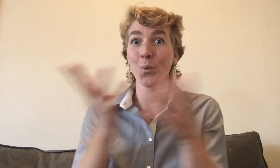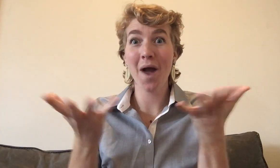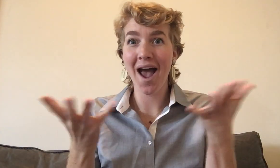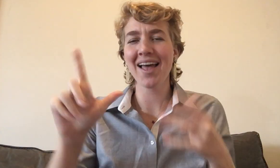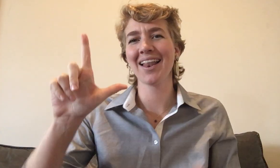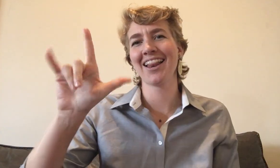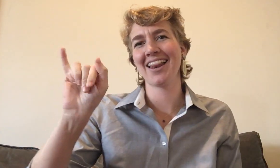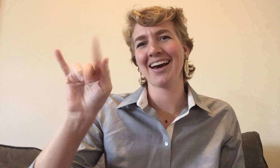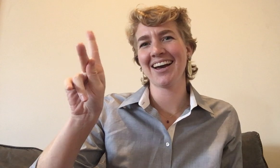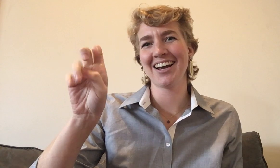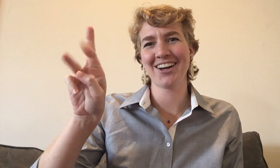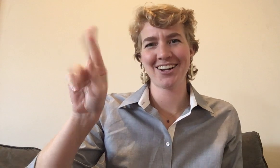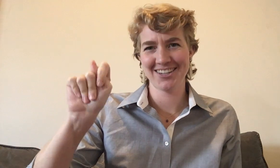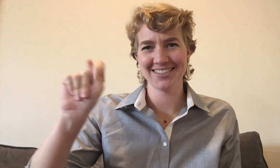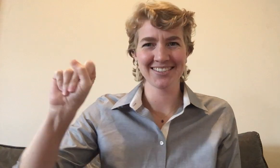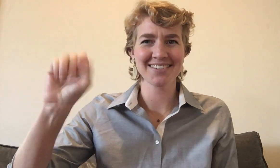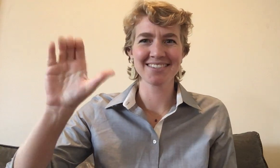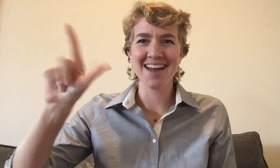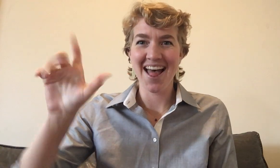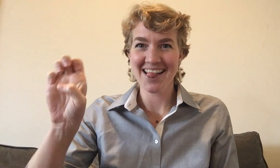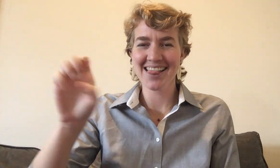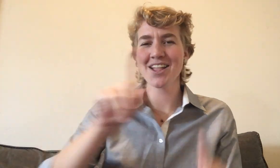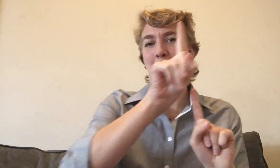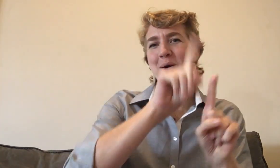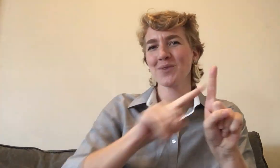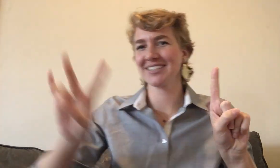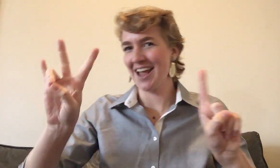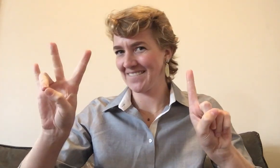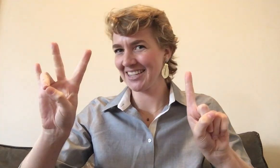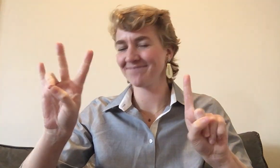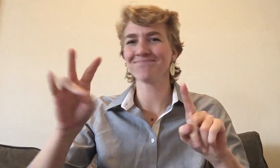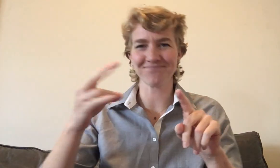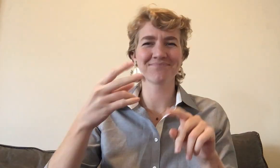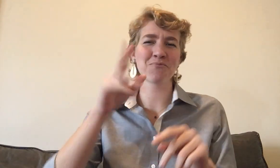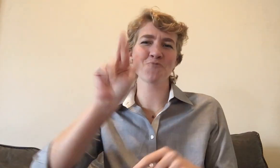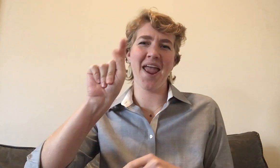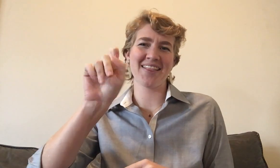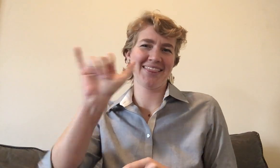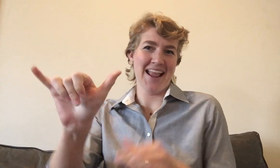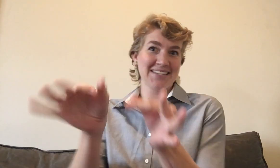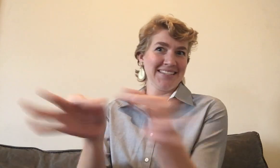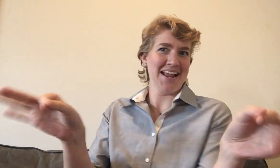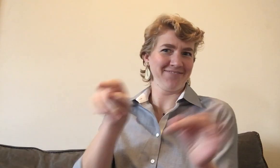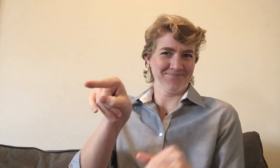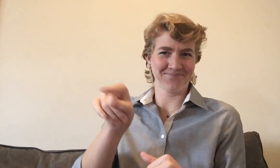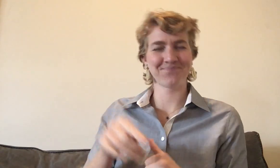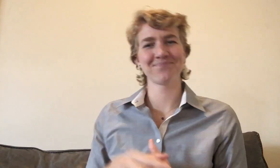We would be using the Likert scale, a 1 to 7 scale rating for sentences.